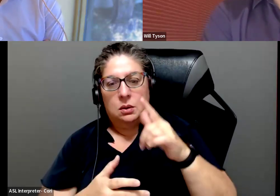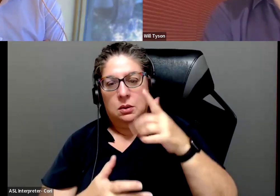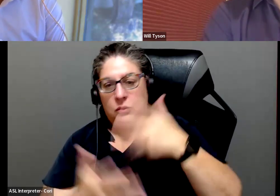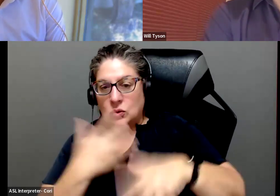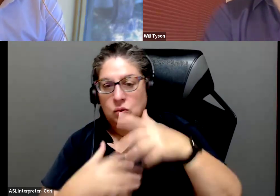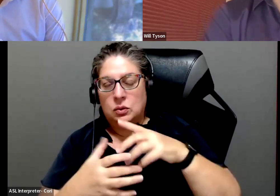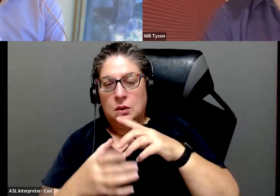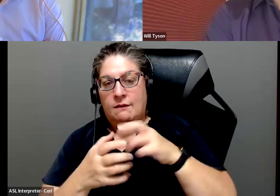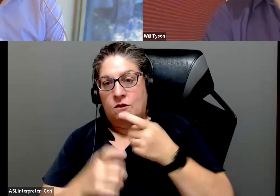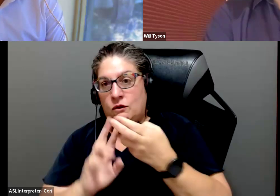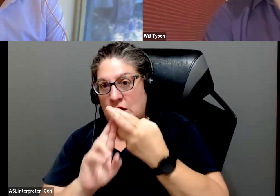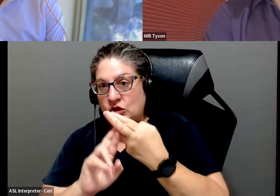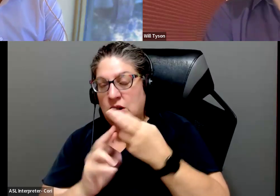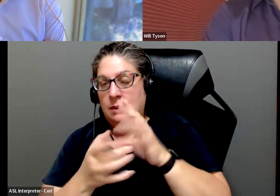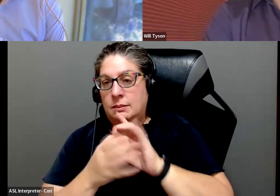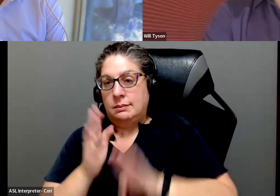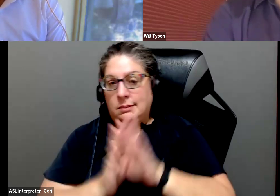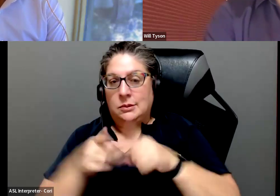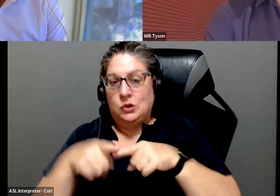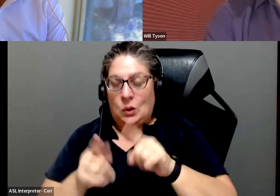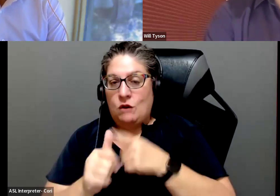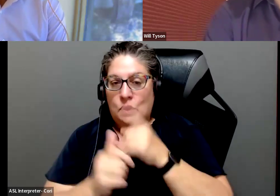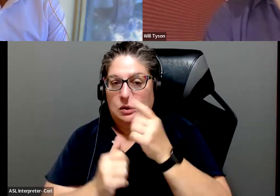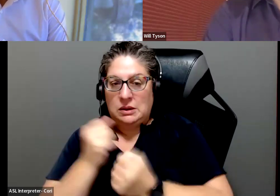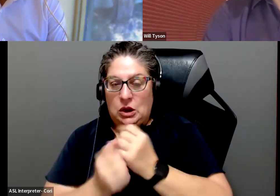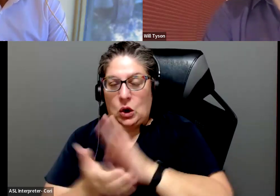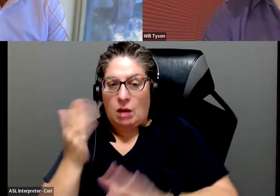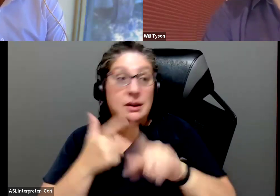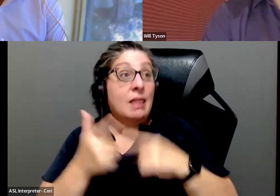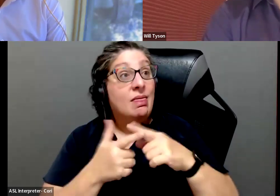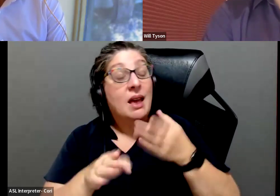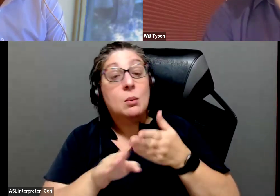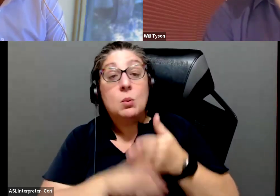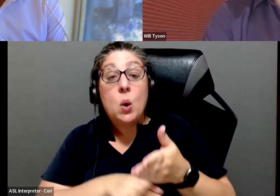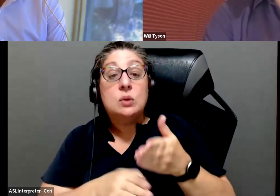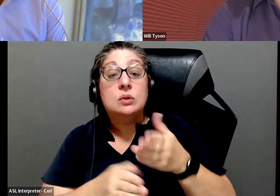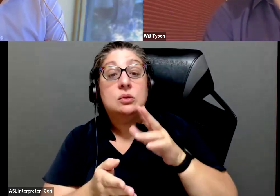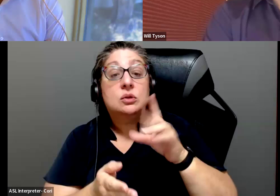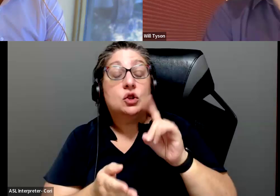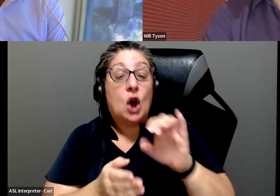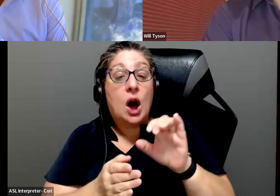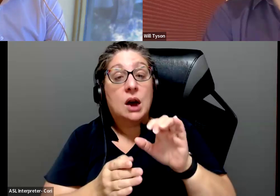That I got a post doc here at USF on an NSF grant looking at